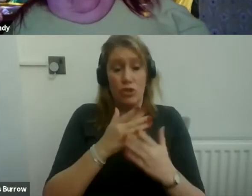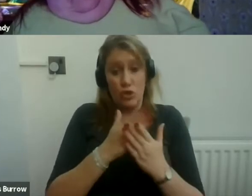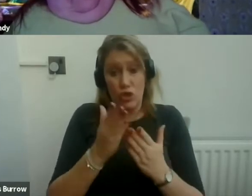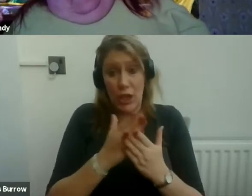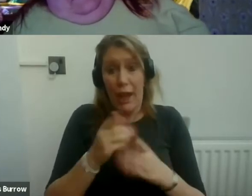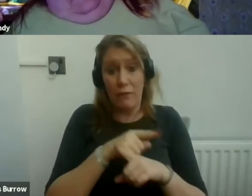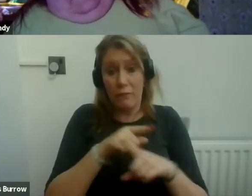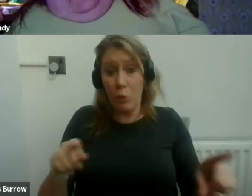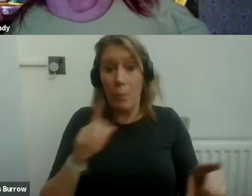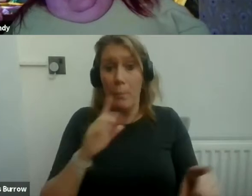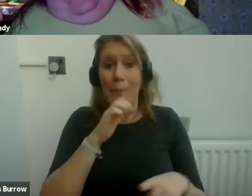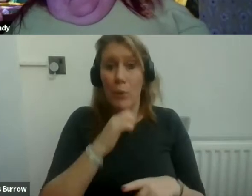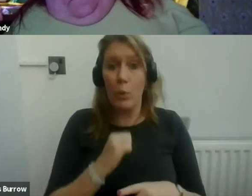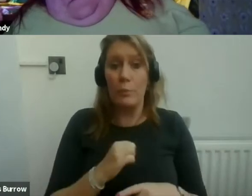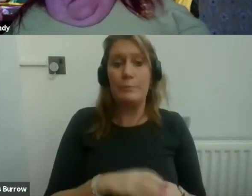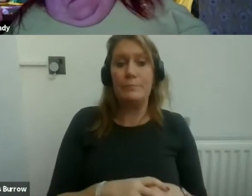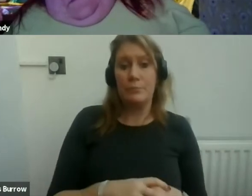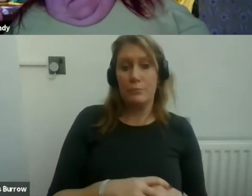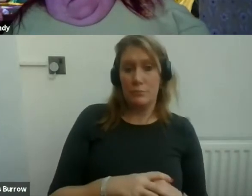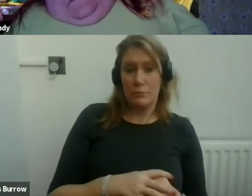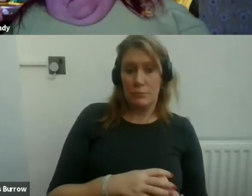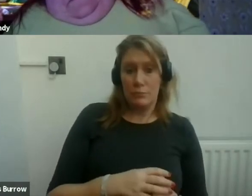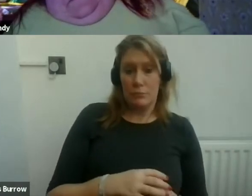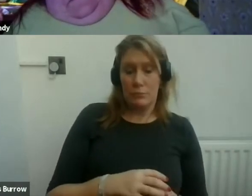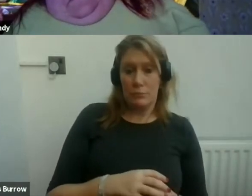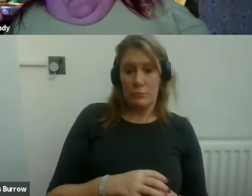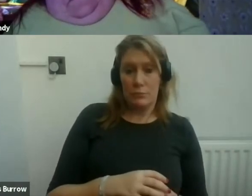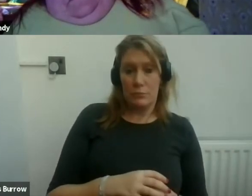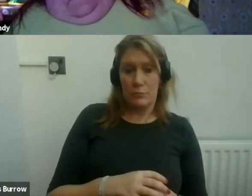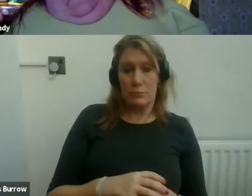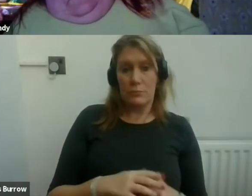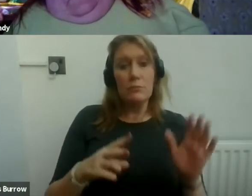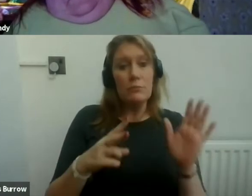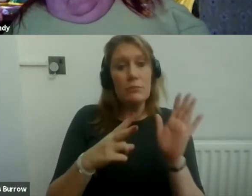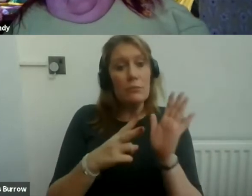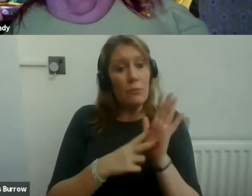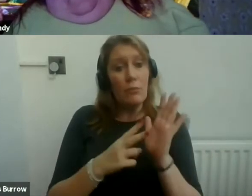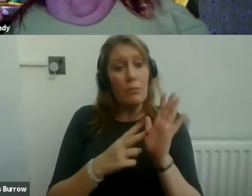Yes. It is. It's part of